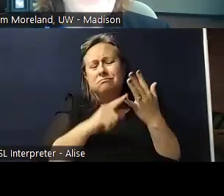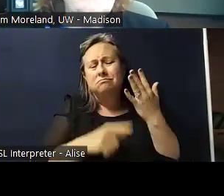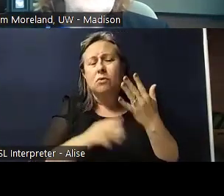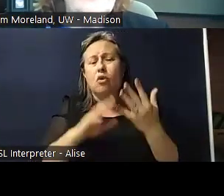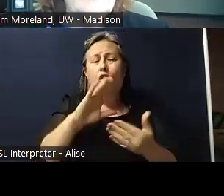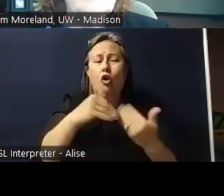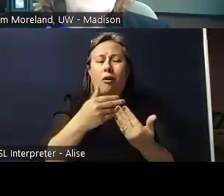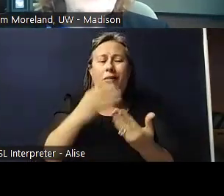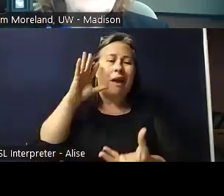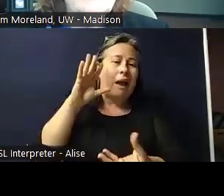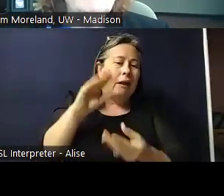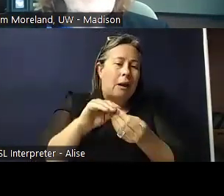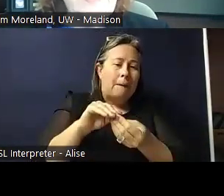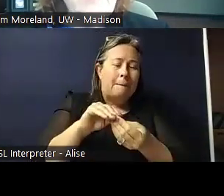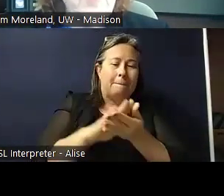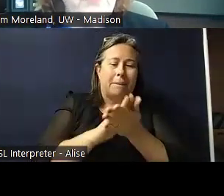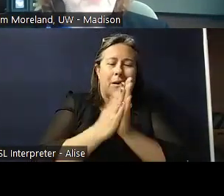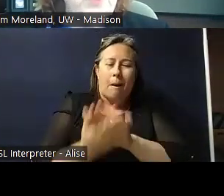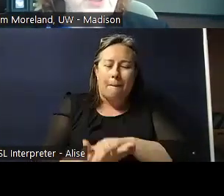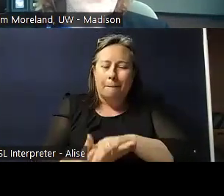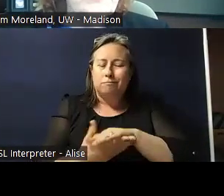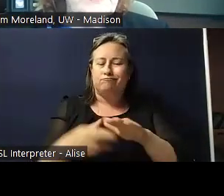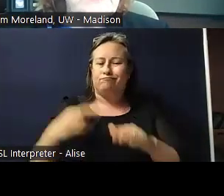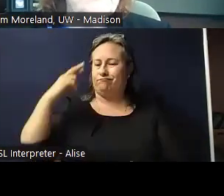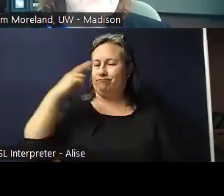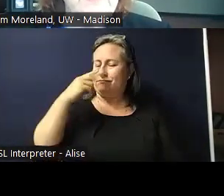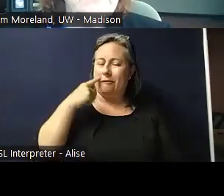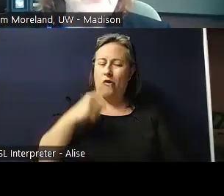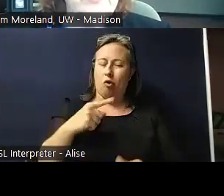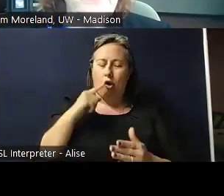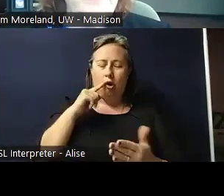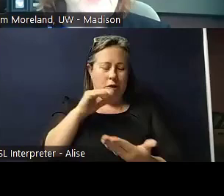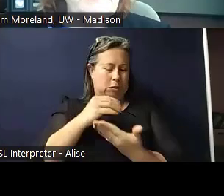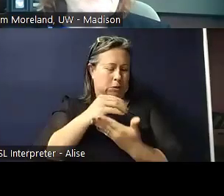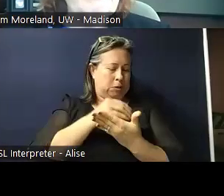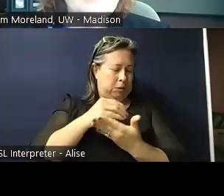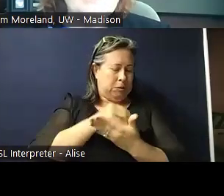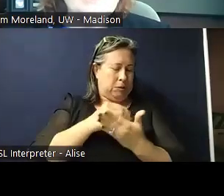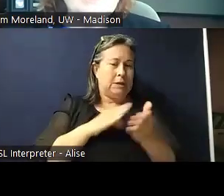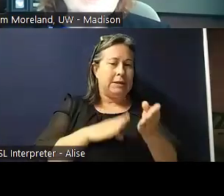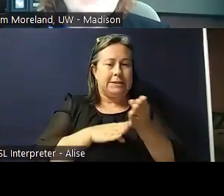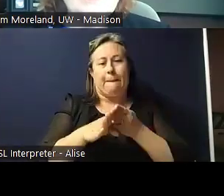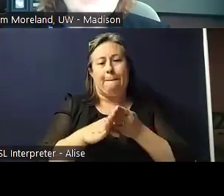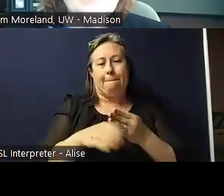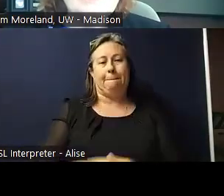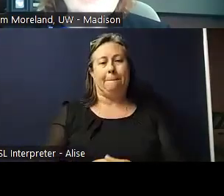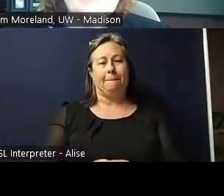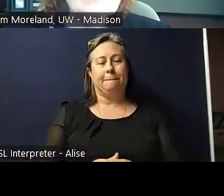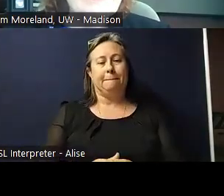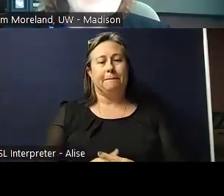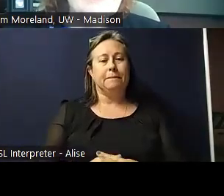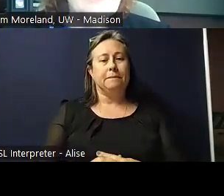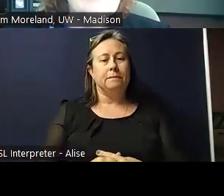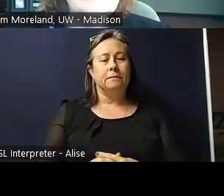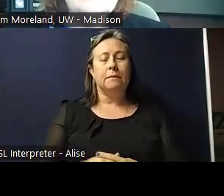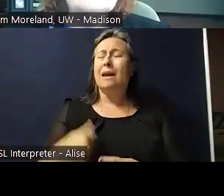and become the basis for scrutinizing any subrecipient. Elizabeth Peloso: Geeta Swamy: I might and done thing.